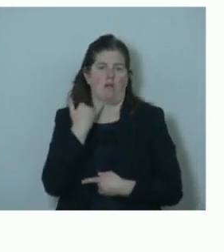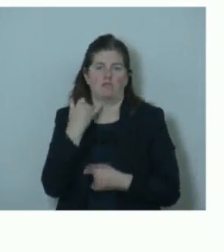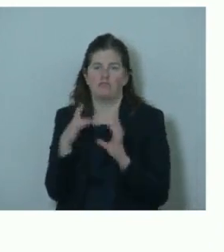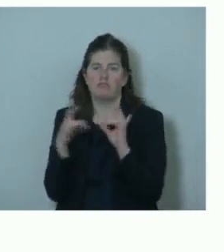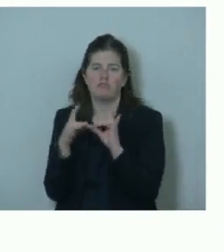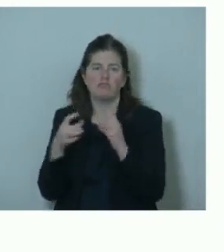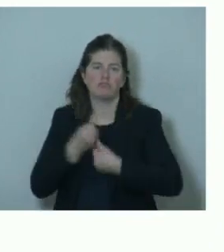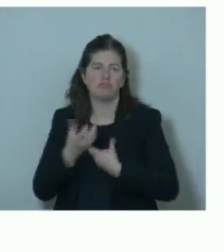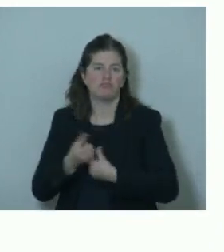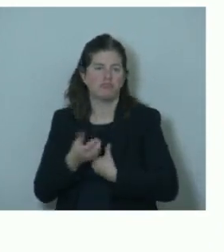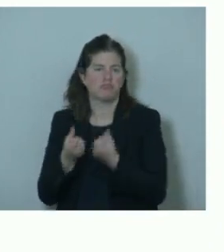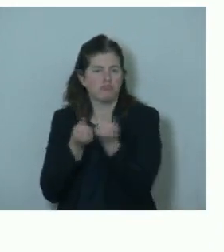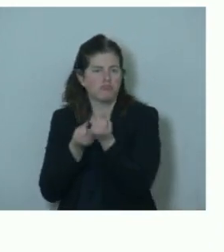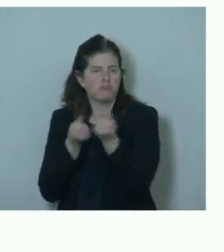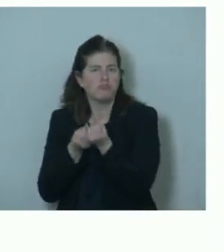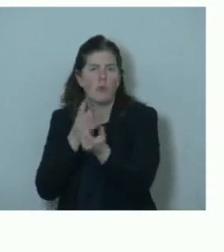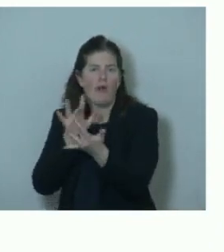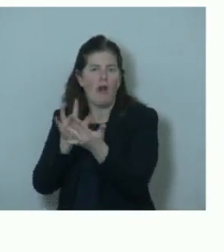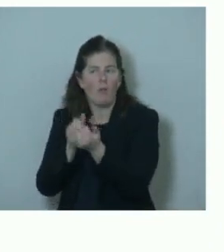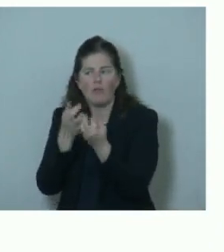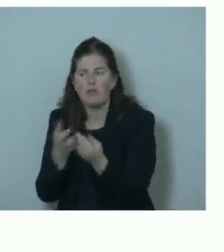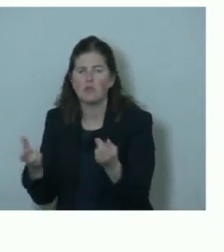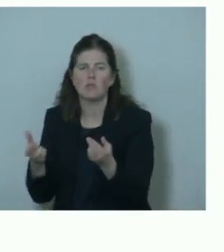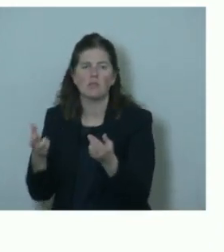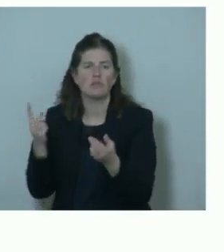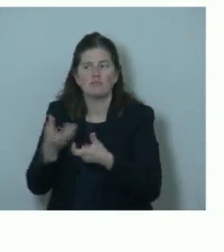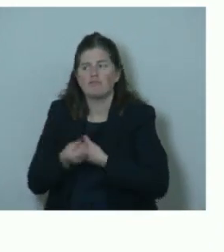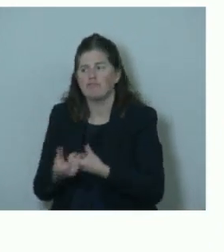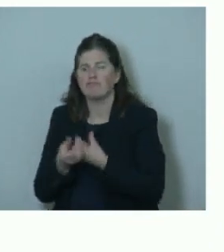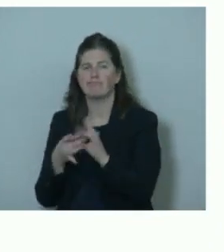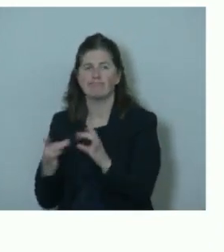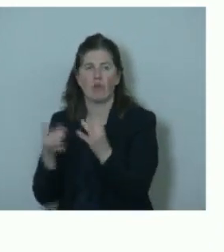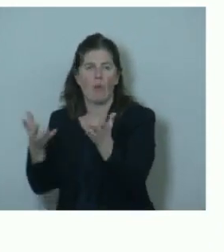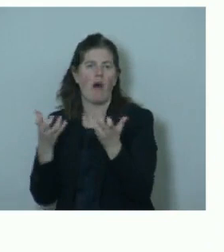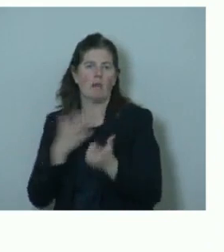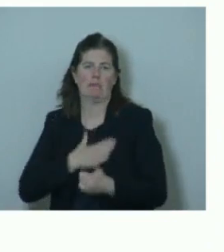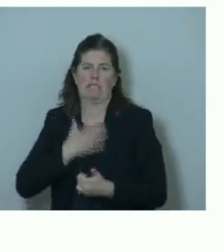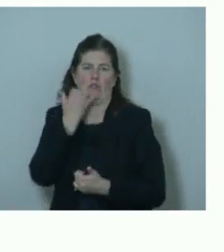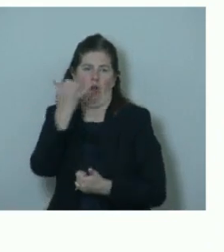WE HAVE A LINE FOR YOU IF THIS IS STARTING TO GET TO YOU.